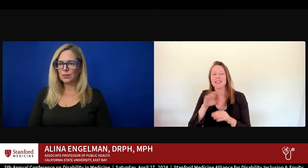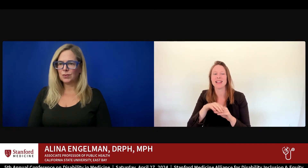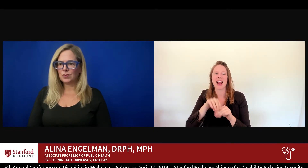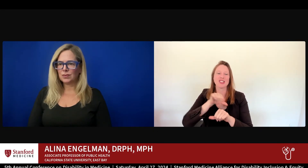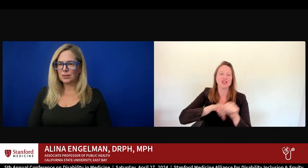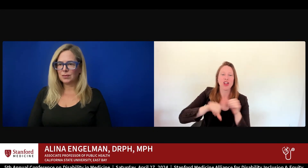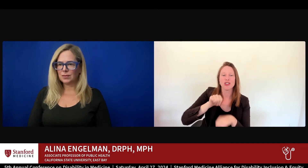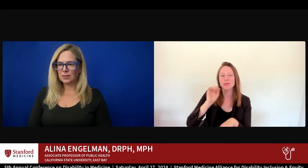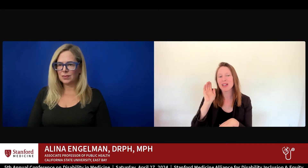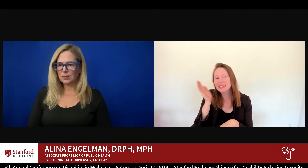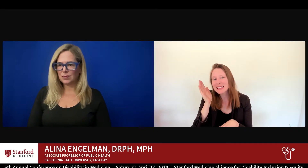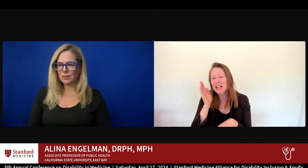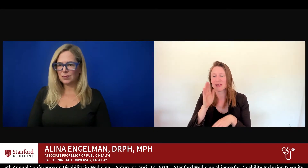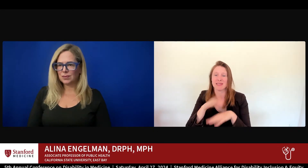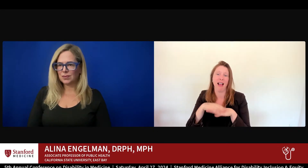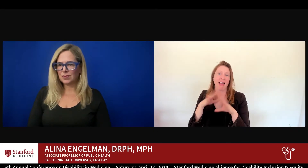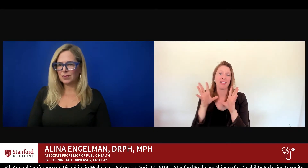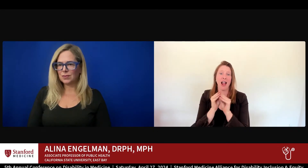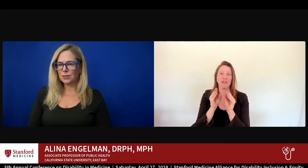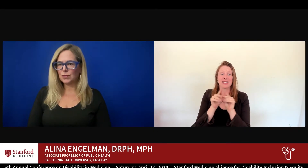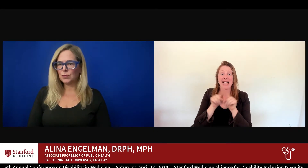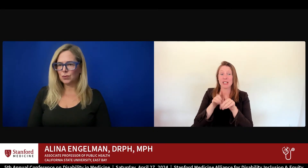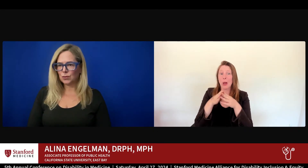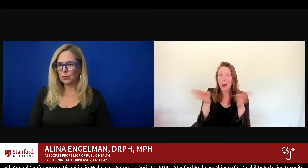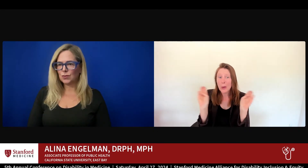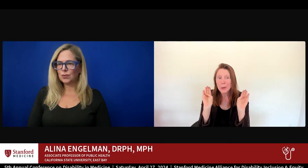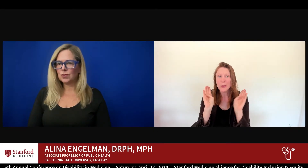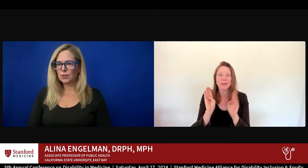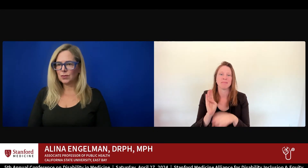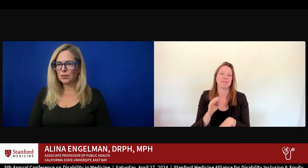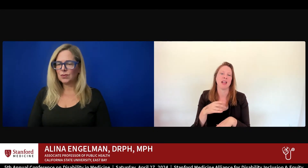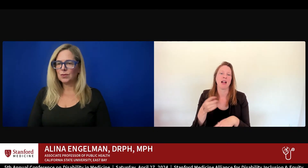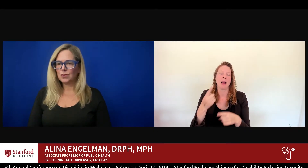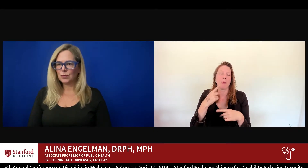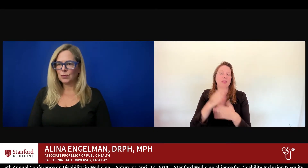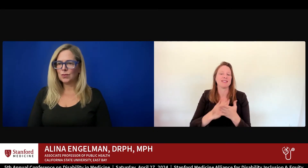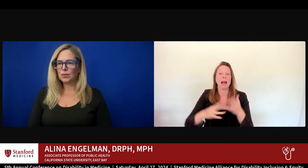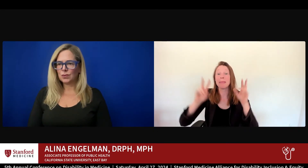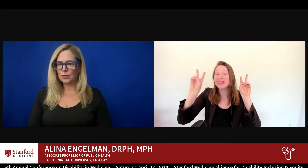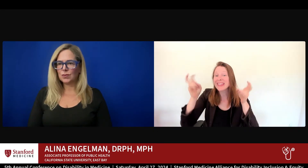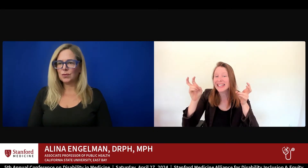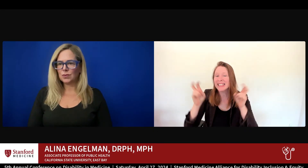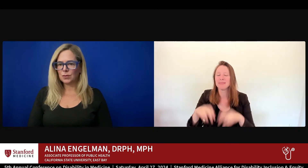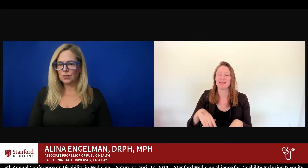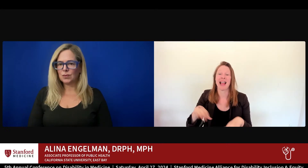We'll have a wonderful opportunity to get a chance to discuss the various presenters, and what we've